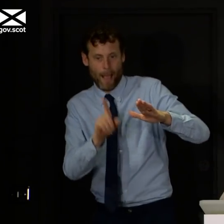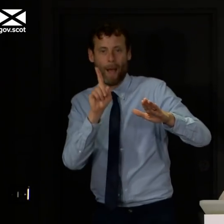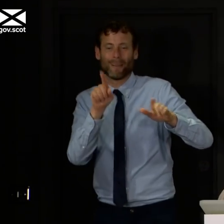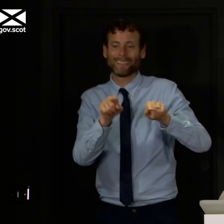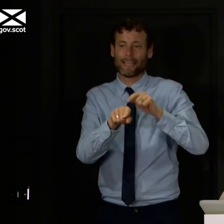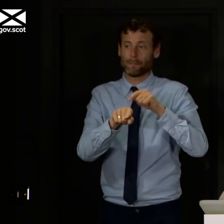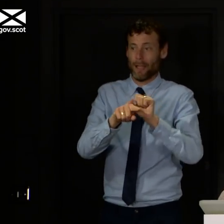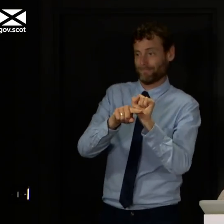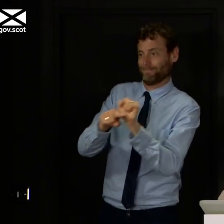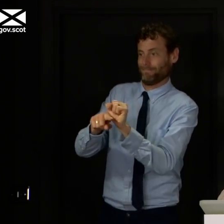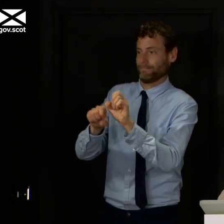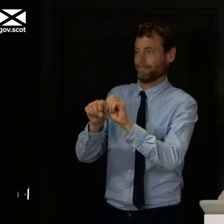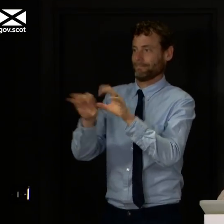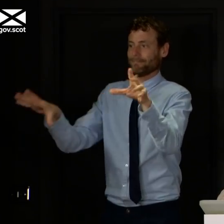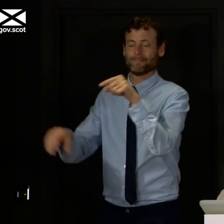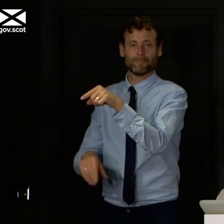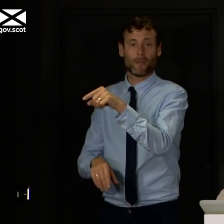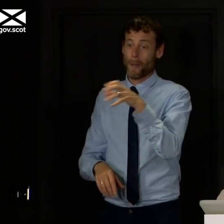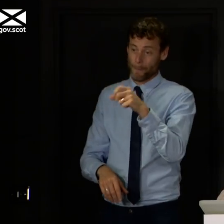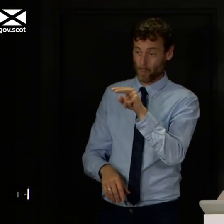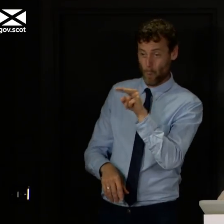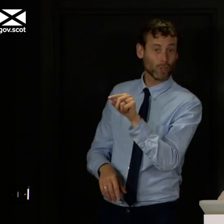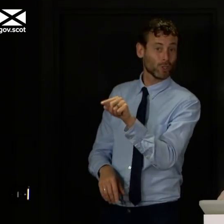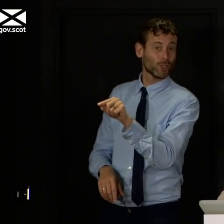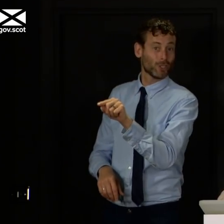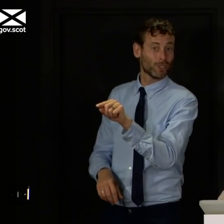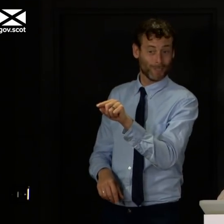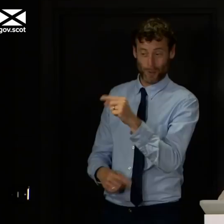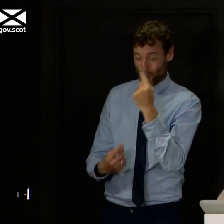And we can't take our eye off this ball, so that's why I'm trying to do things really